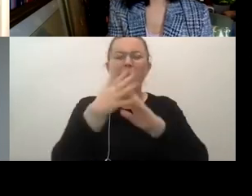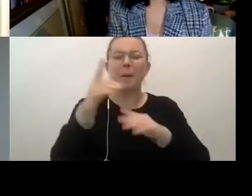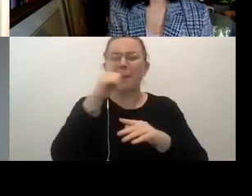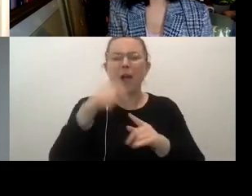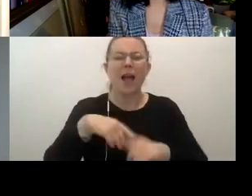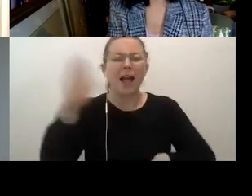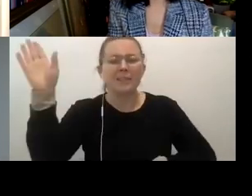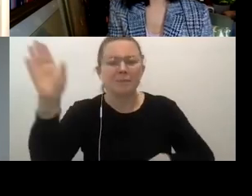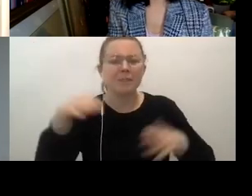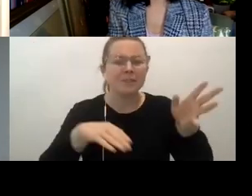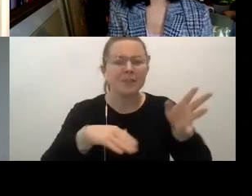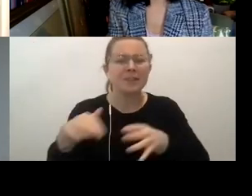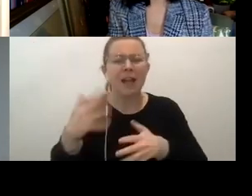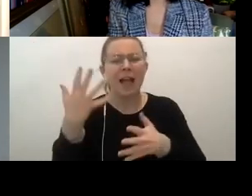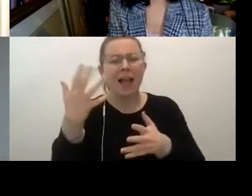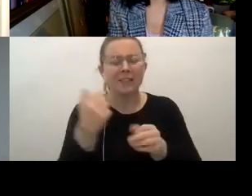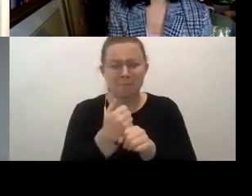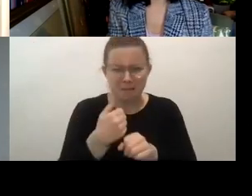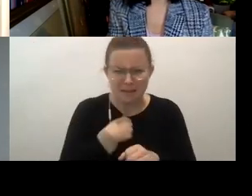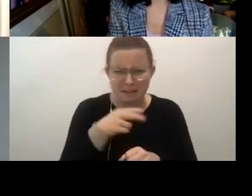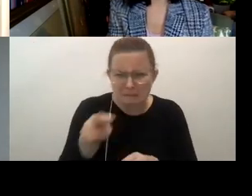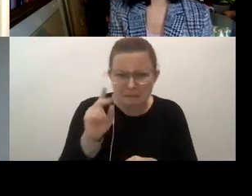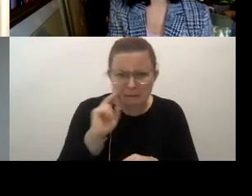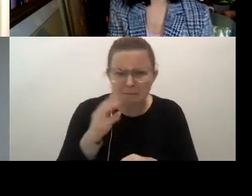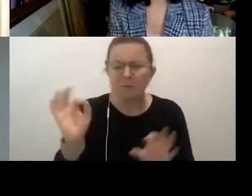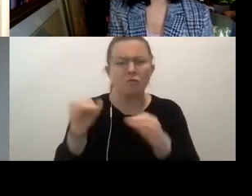meeting up with, but I found the group of people